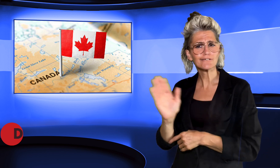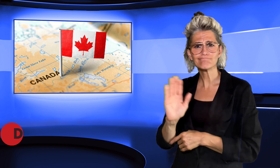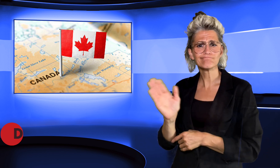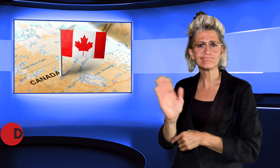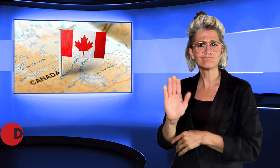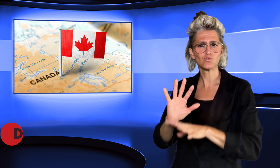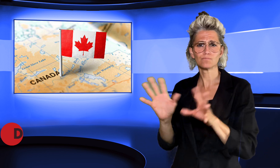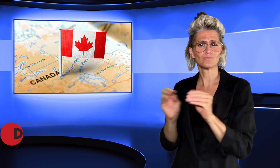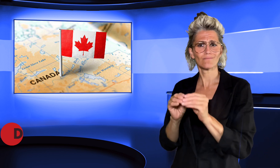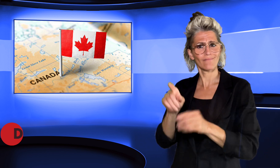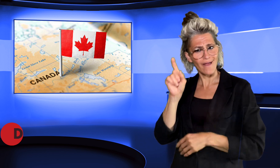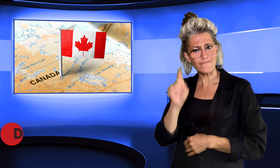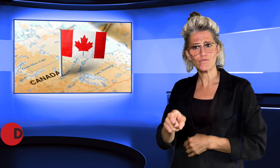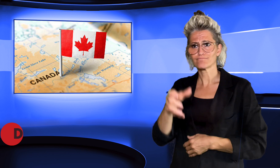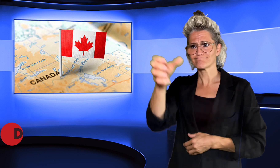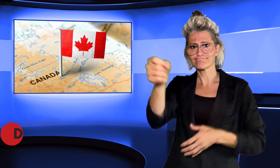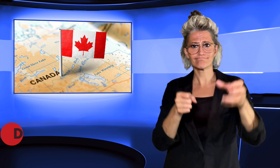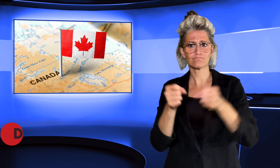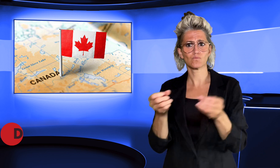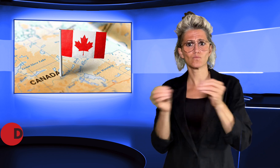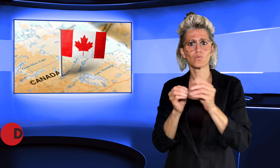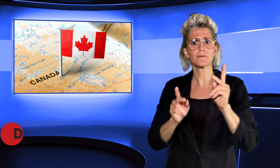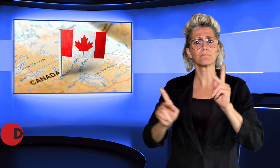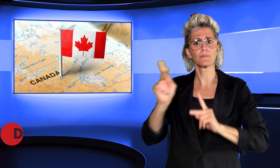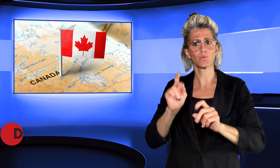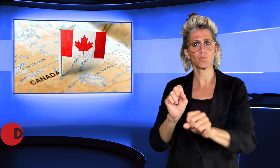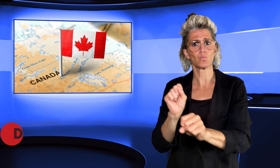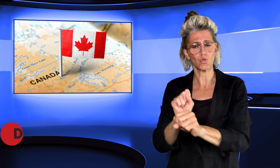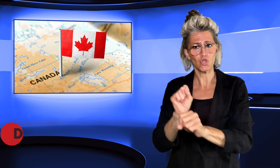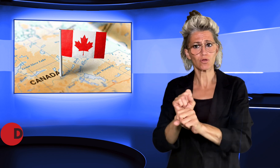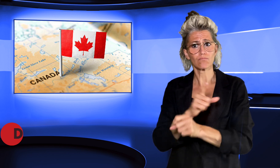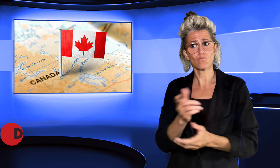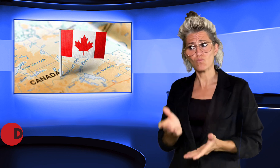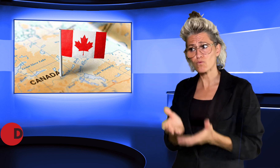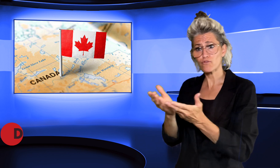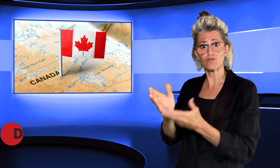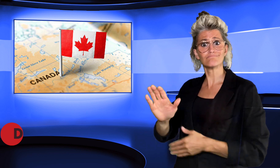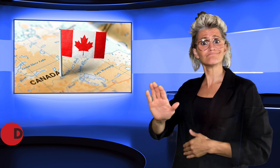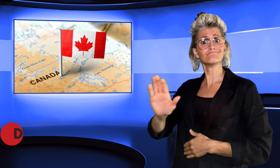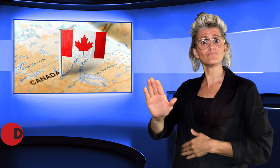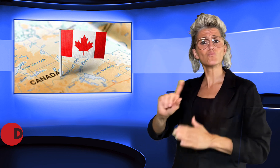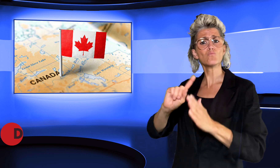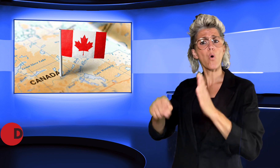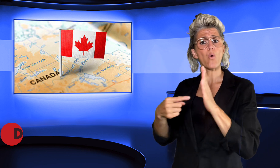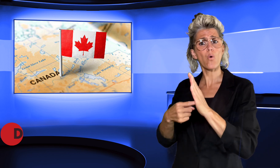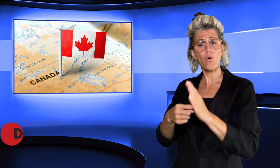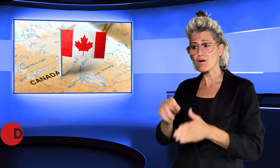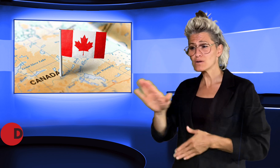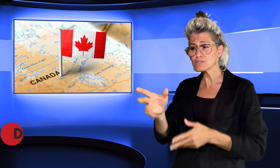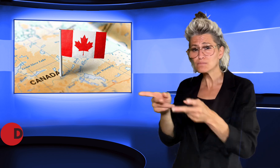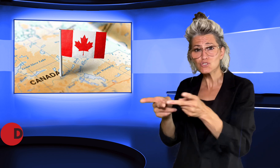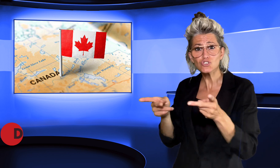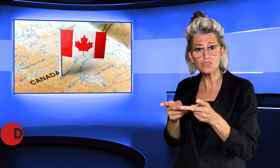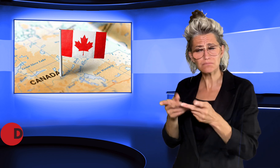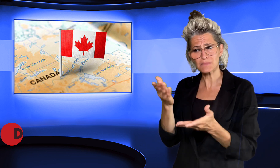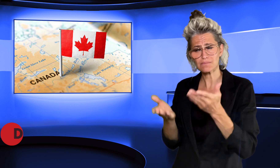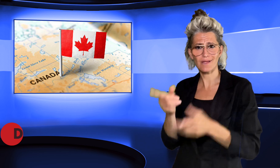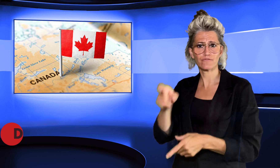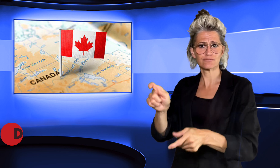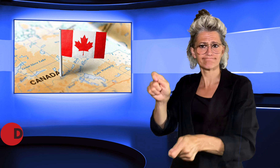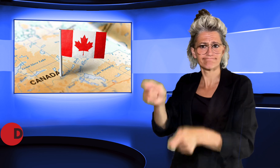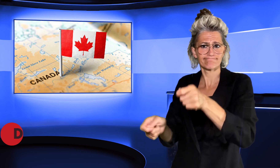by more than one person and offered to help redefine the role.